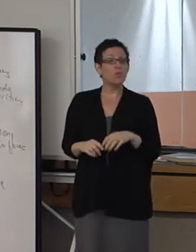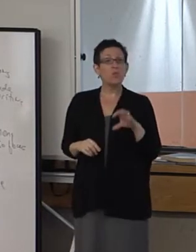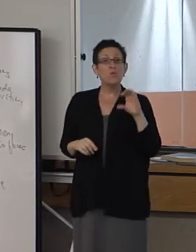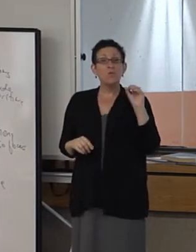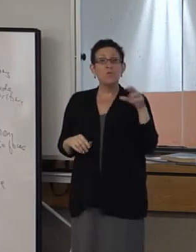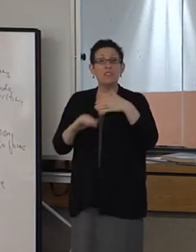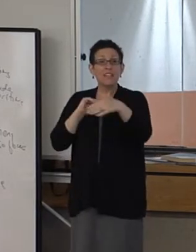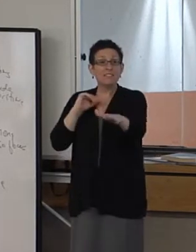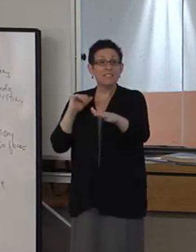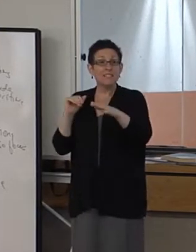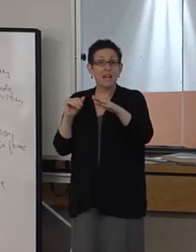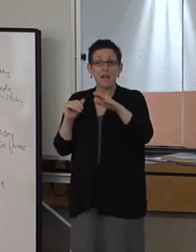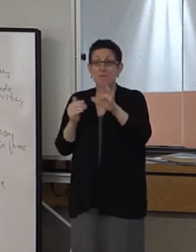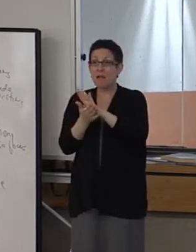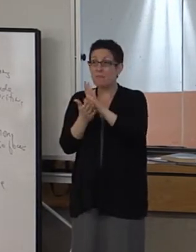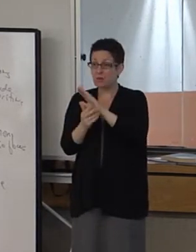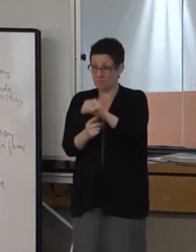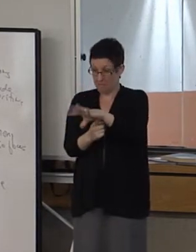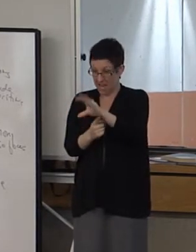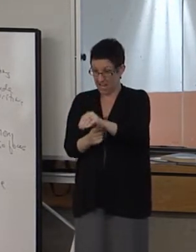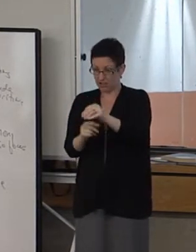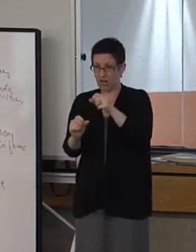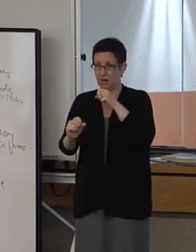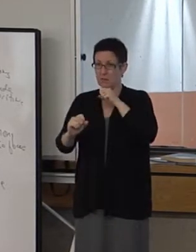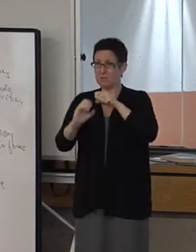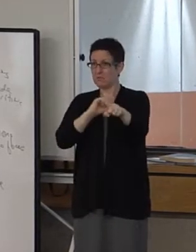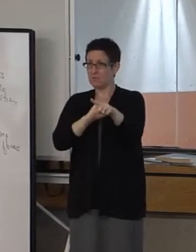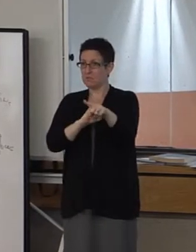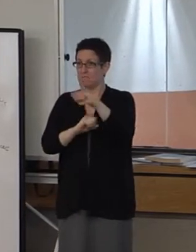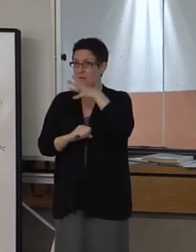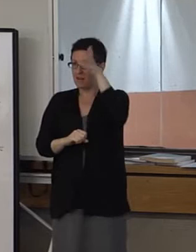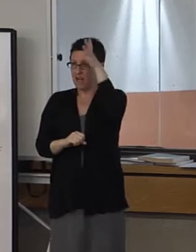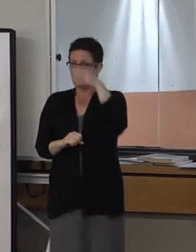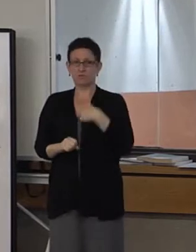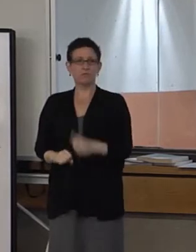home to their parents, they’re taking pictures of it, whatever, they are so proud of it because